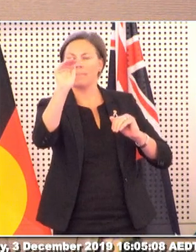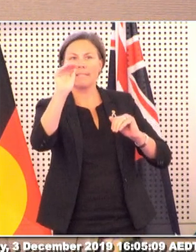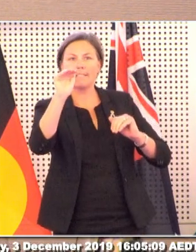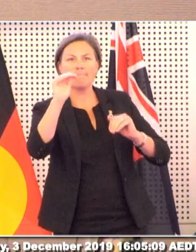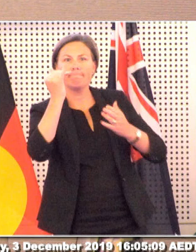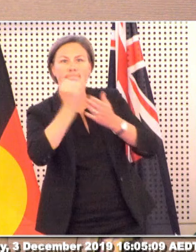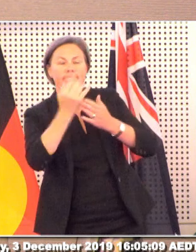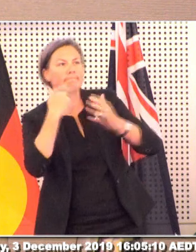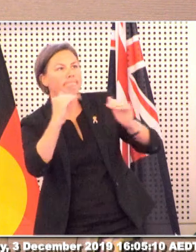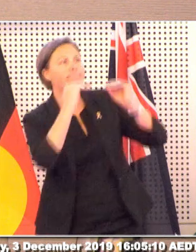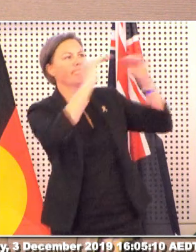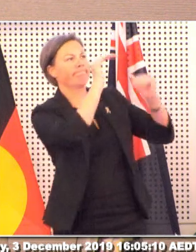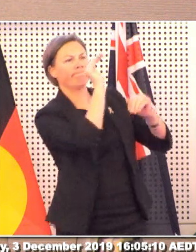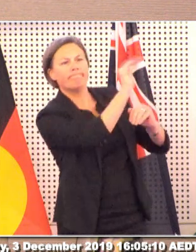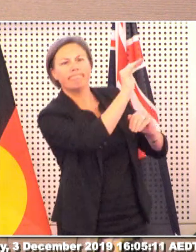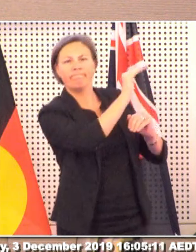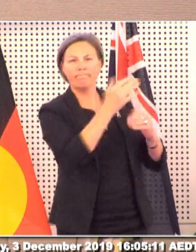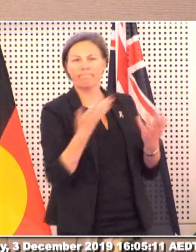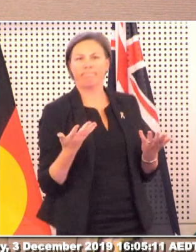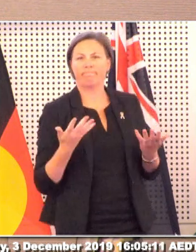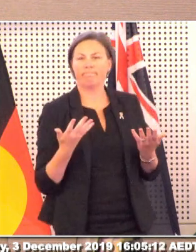anything done about it.